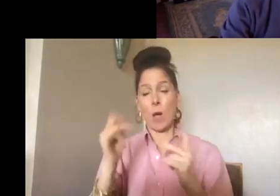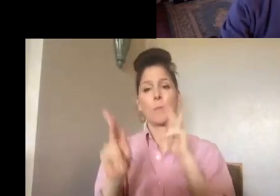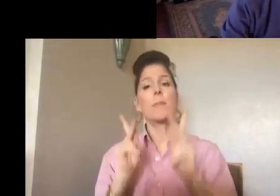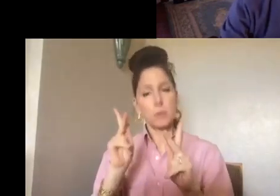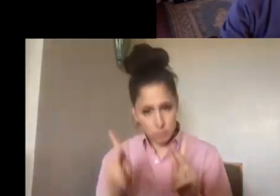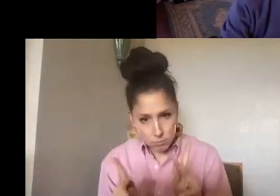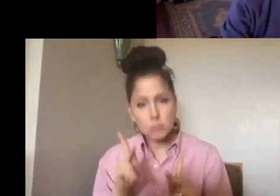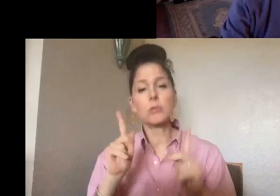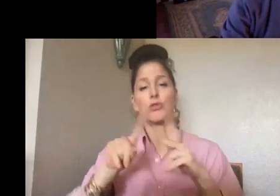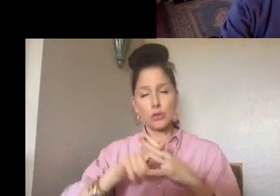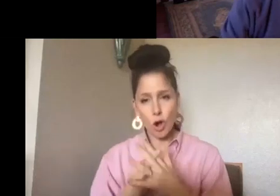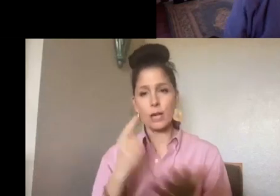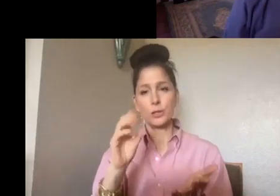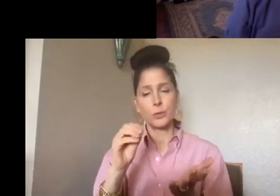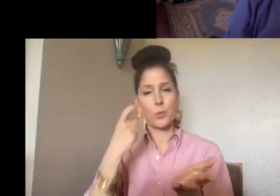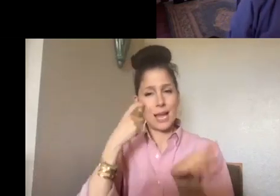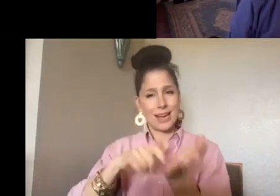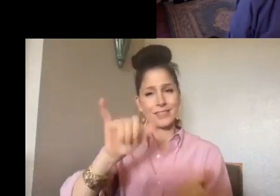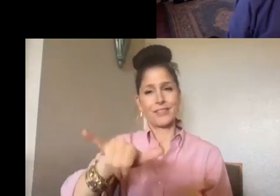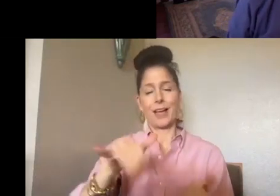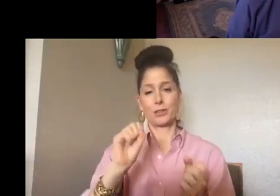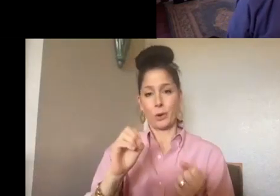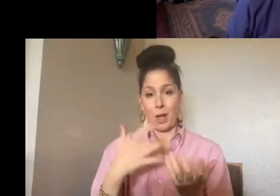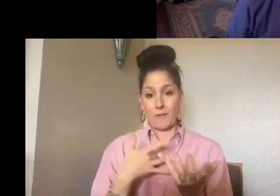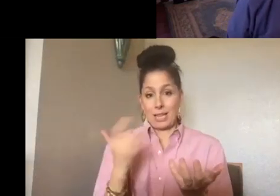are starting to realize, to recognize that and feel